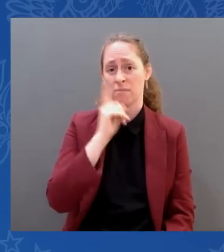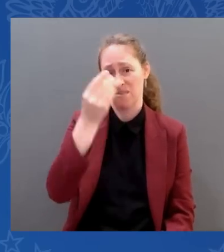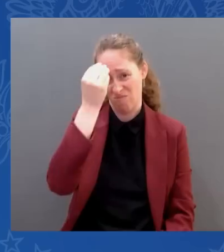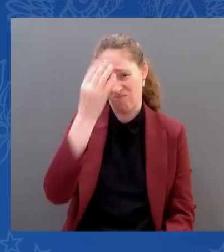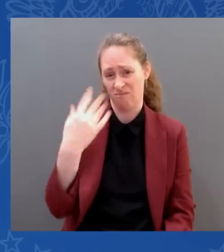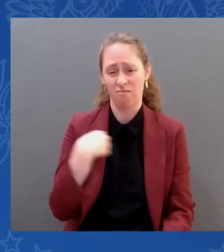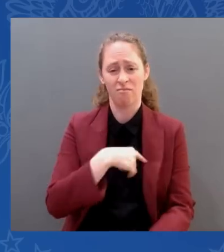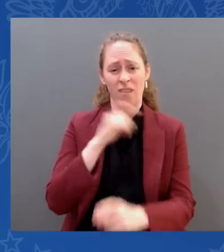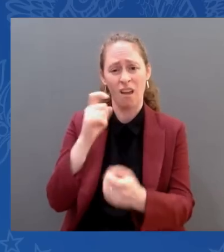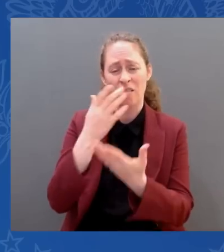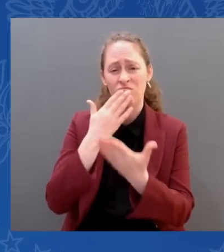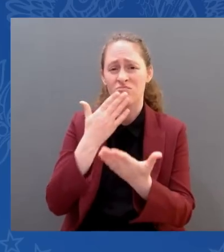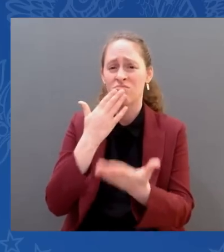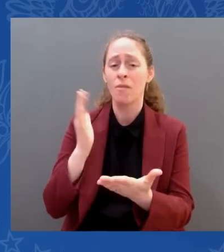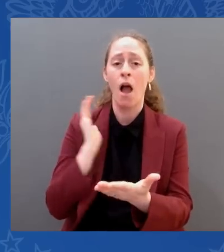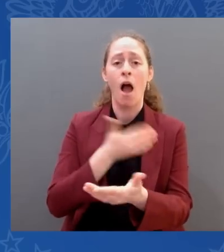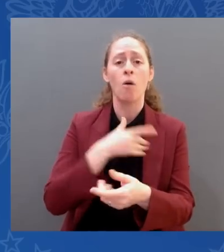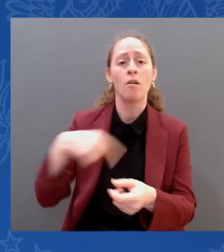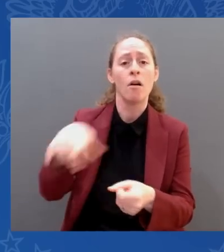that help keep our members safe.